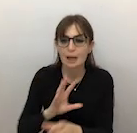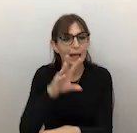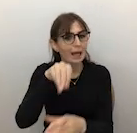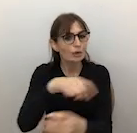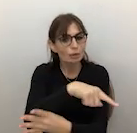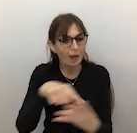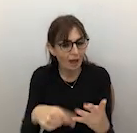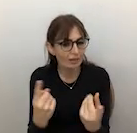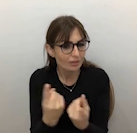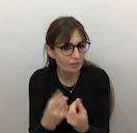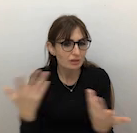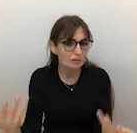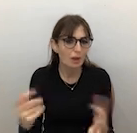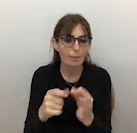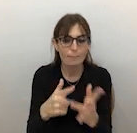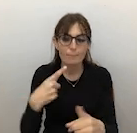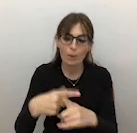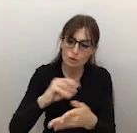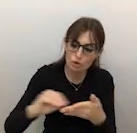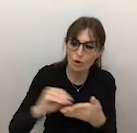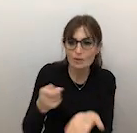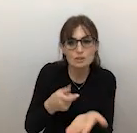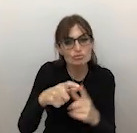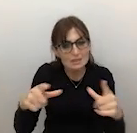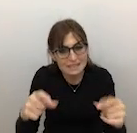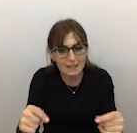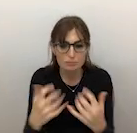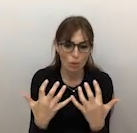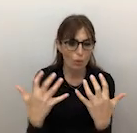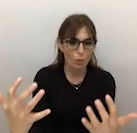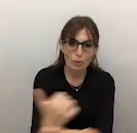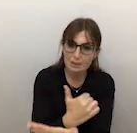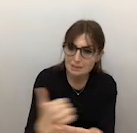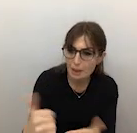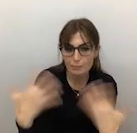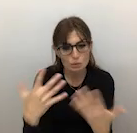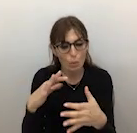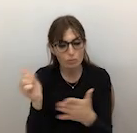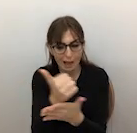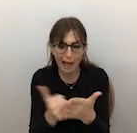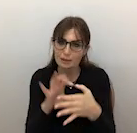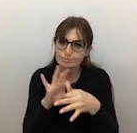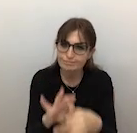and include other metrics such as box office receipts, audience numbers, or artist engagement.